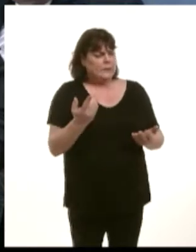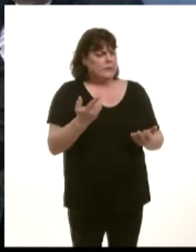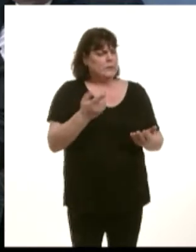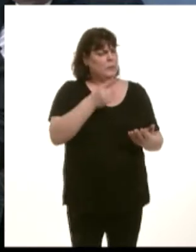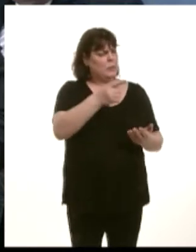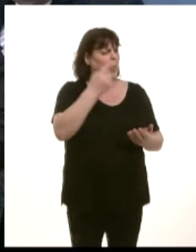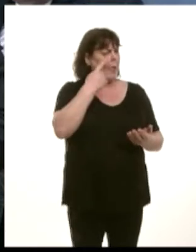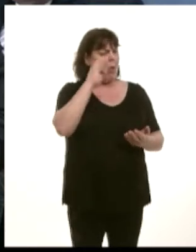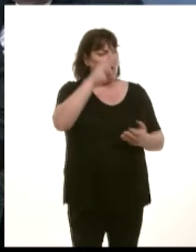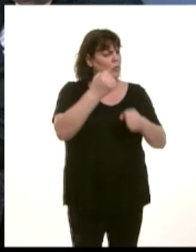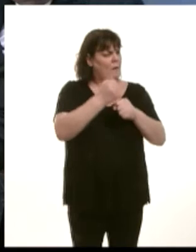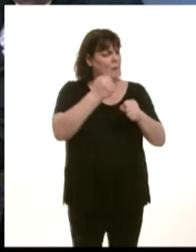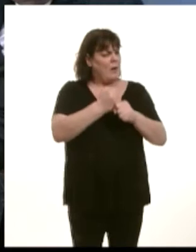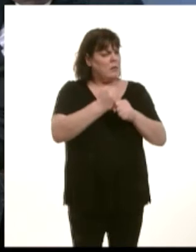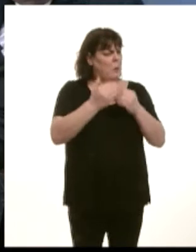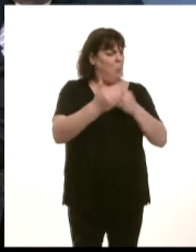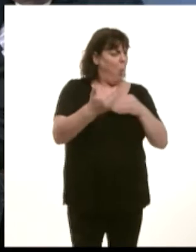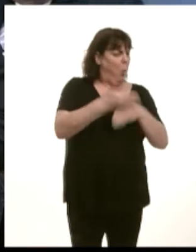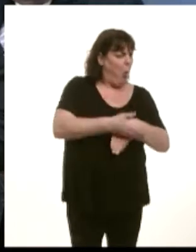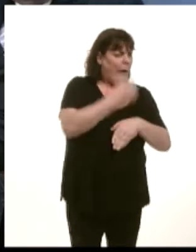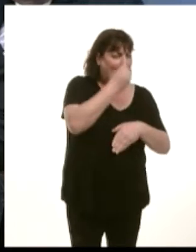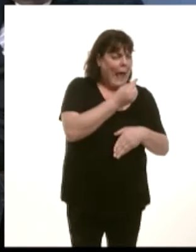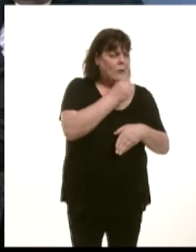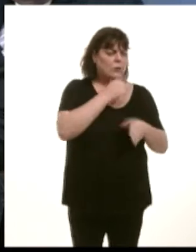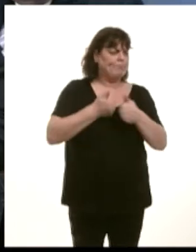the Welsh Government can be doing, working with the organisations that it sponsors in